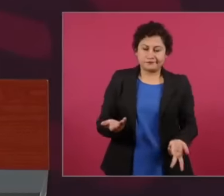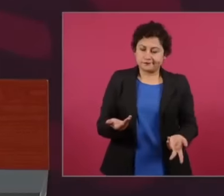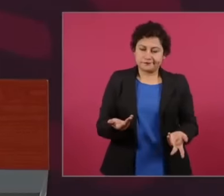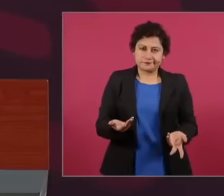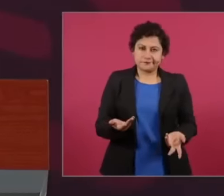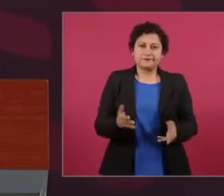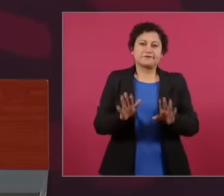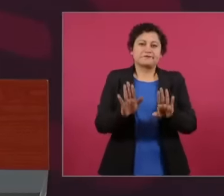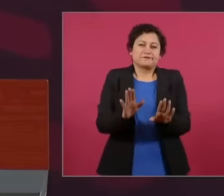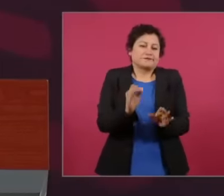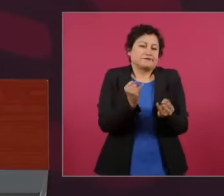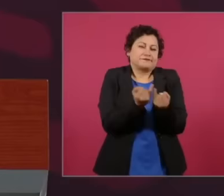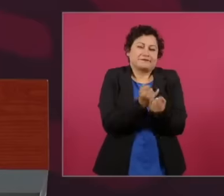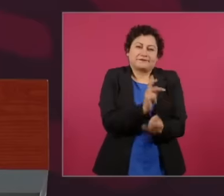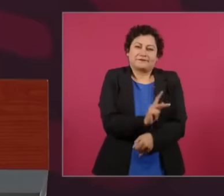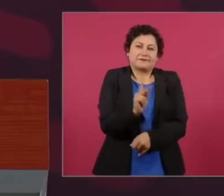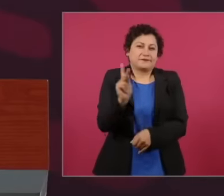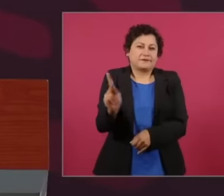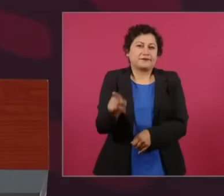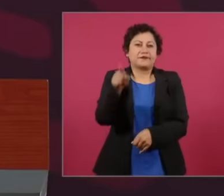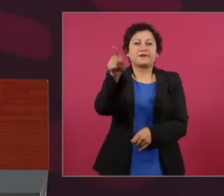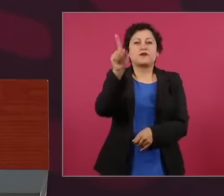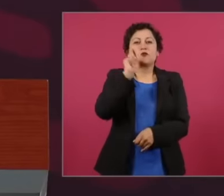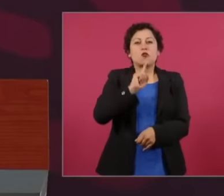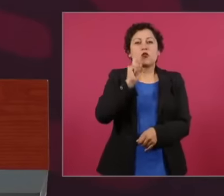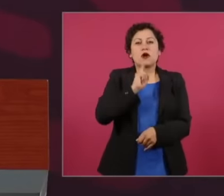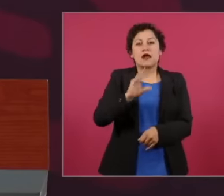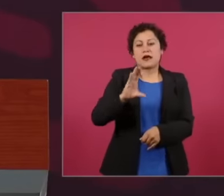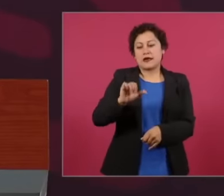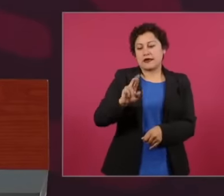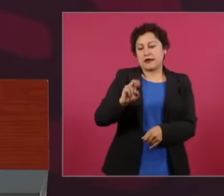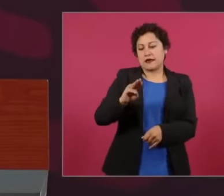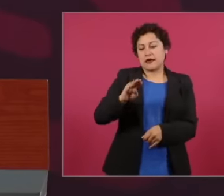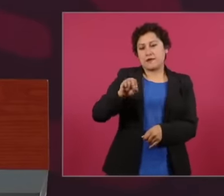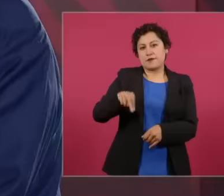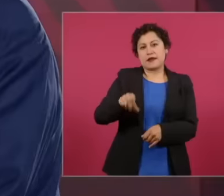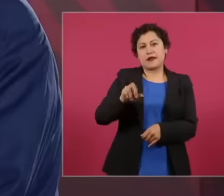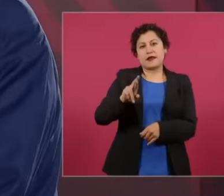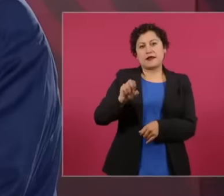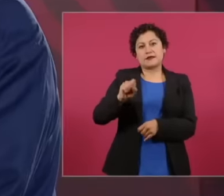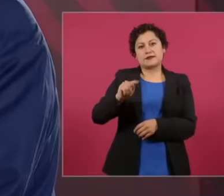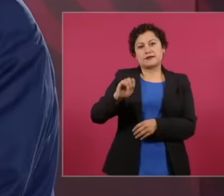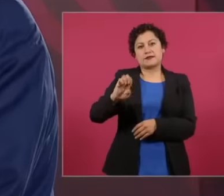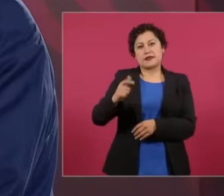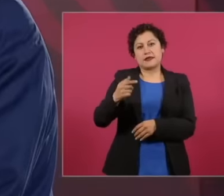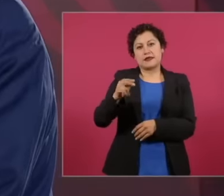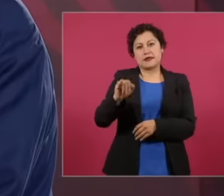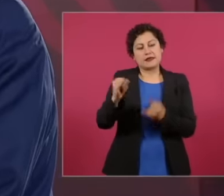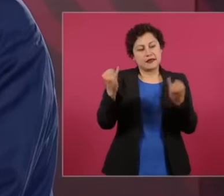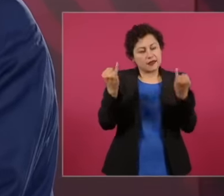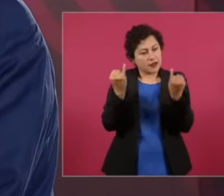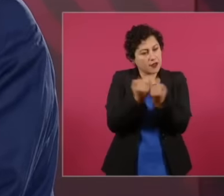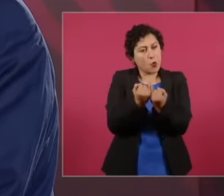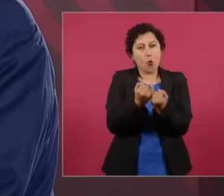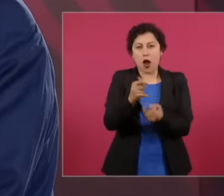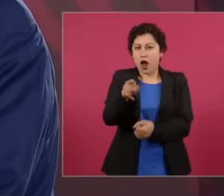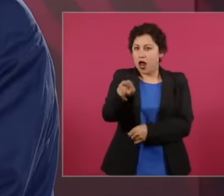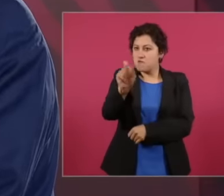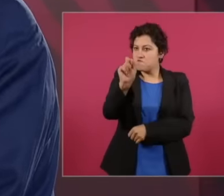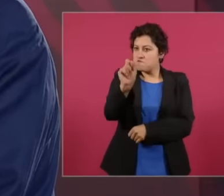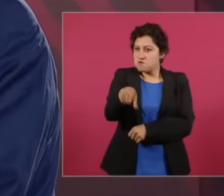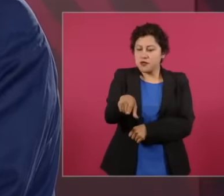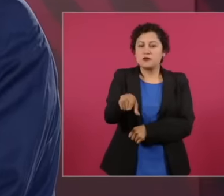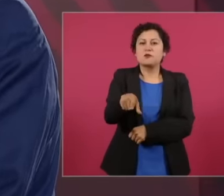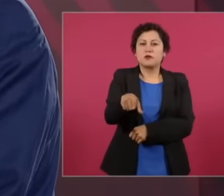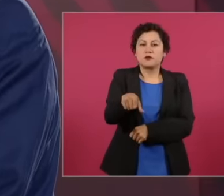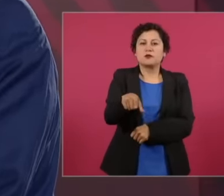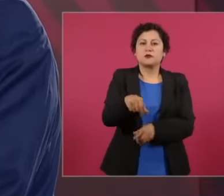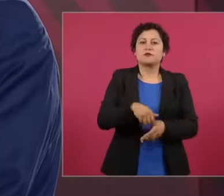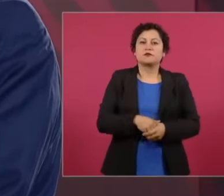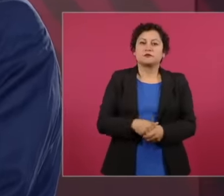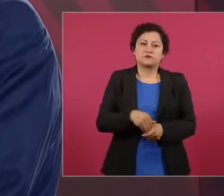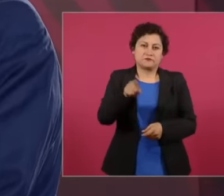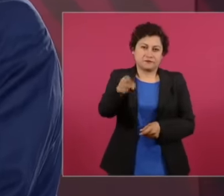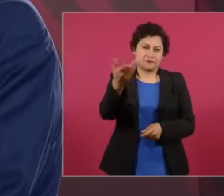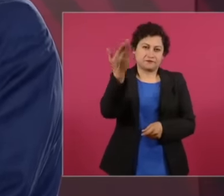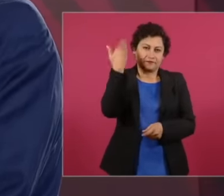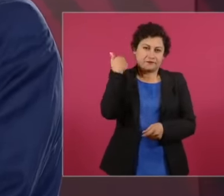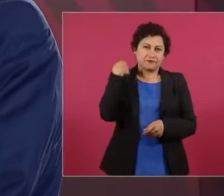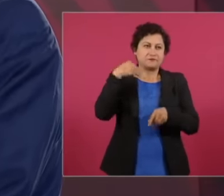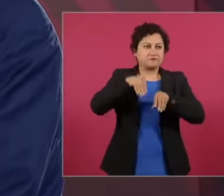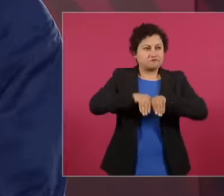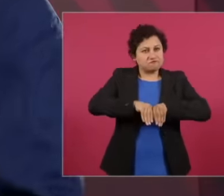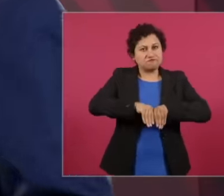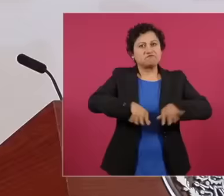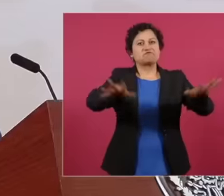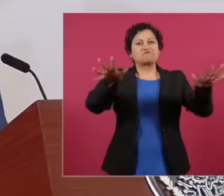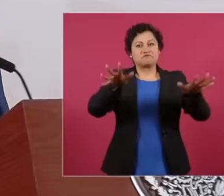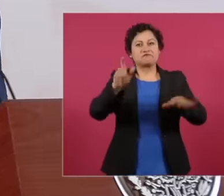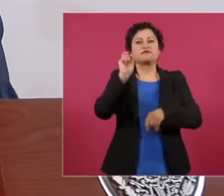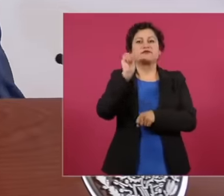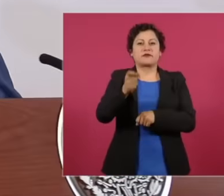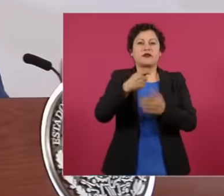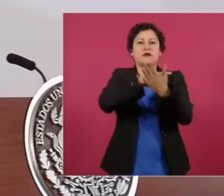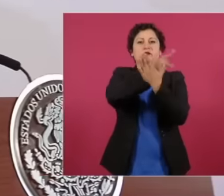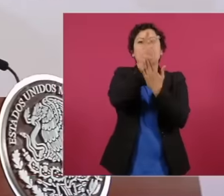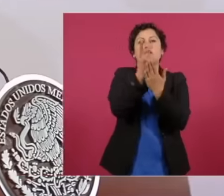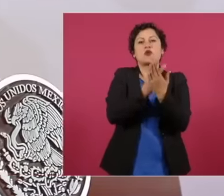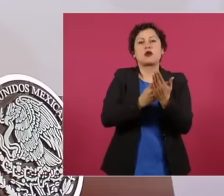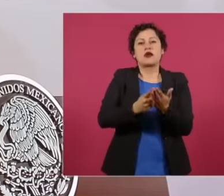Aristegui, another champion of freedom, announced that